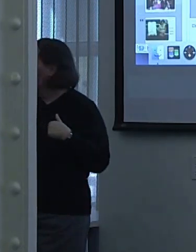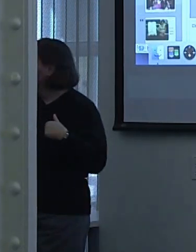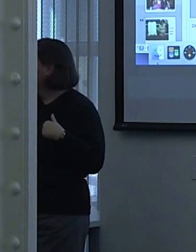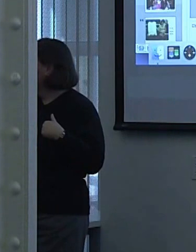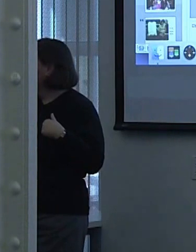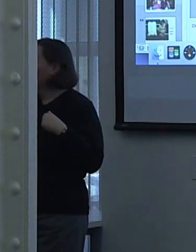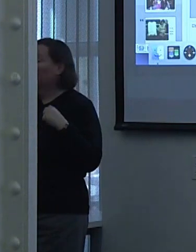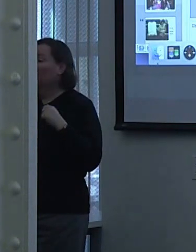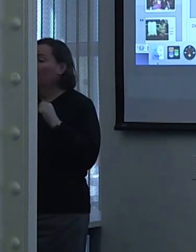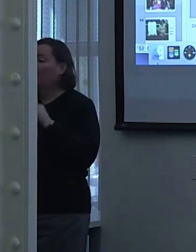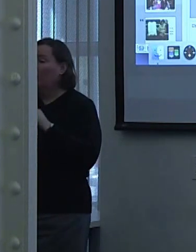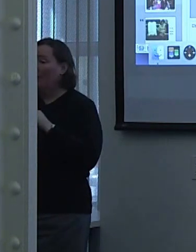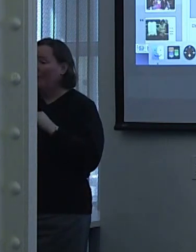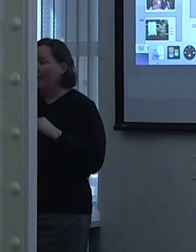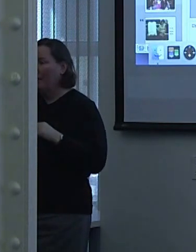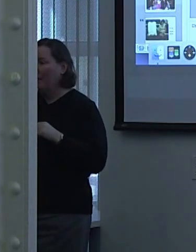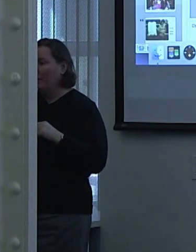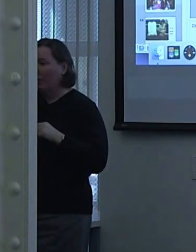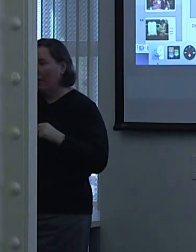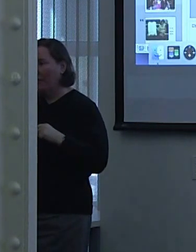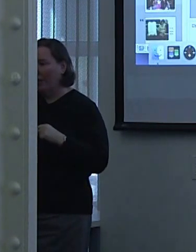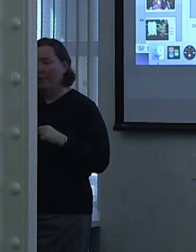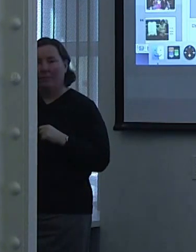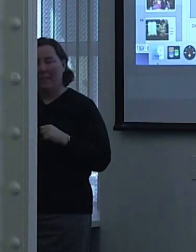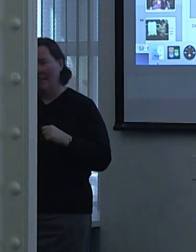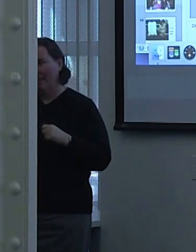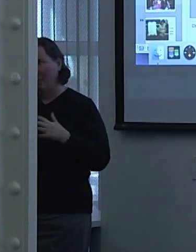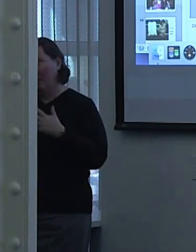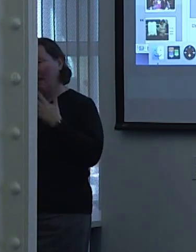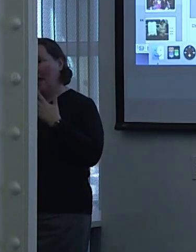with a microphone in front of my mouth, looking kind of out of it, but this is me presenting